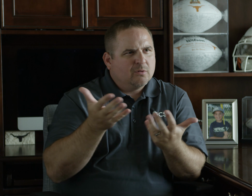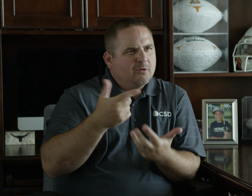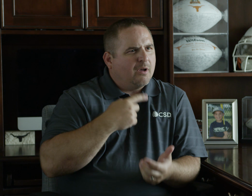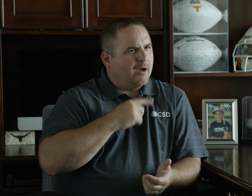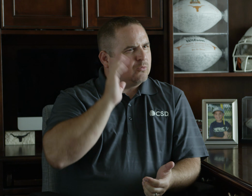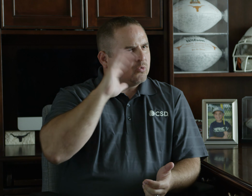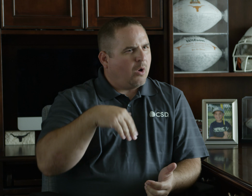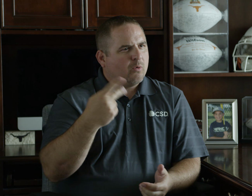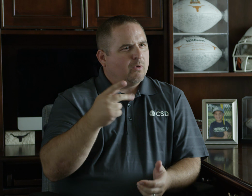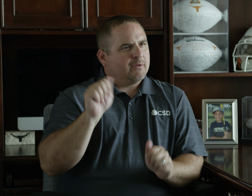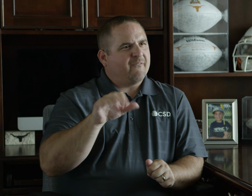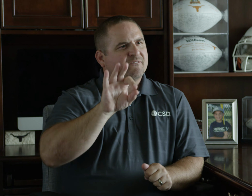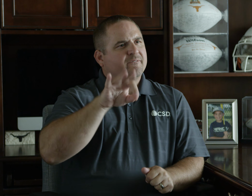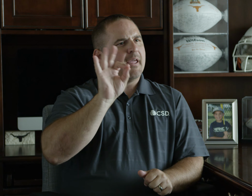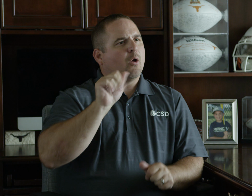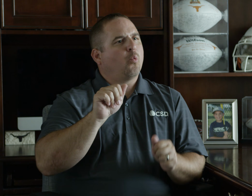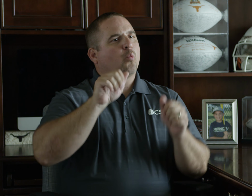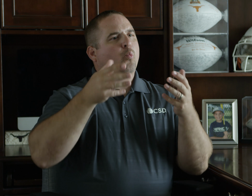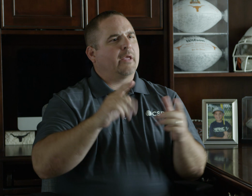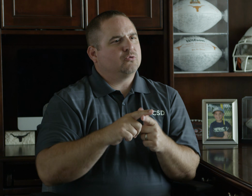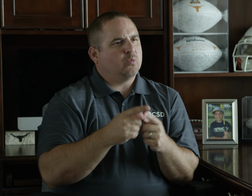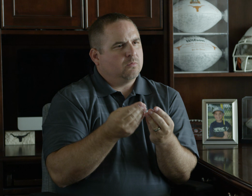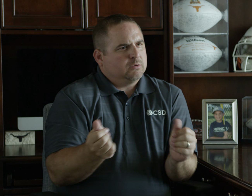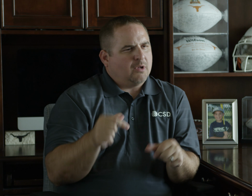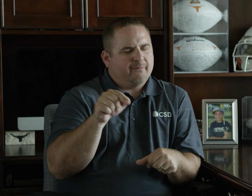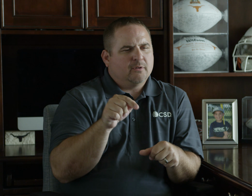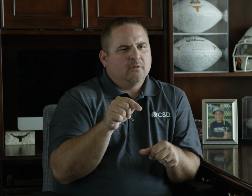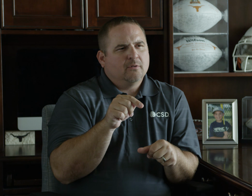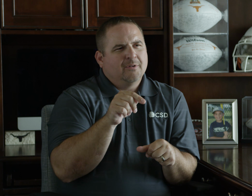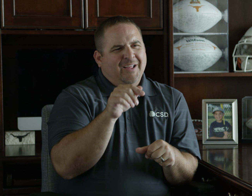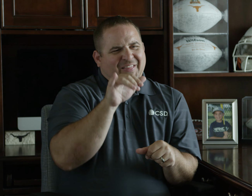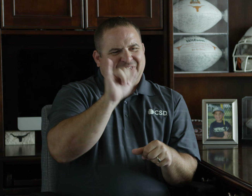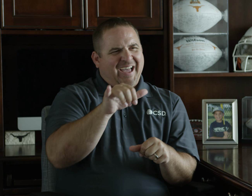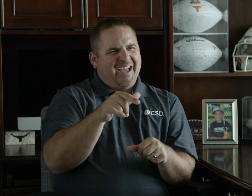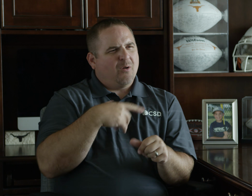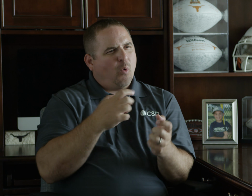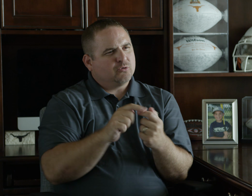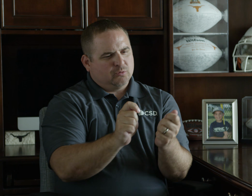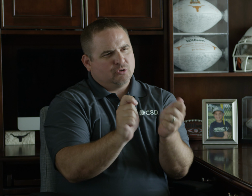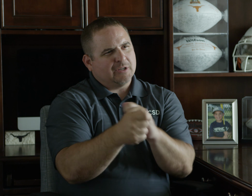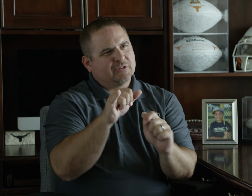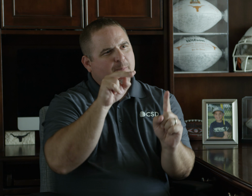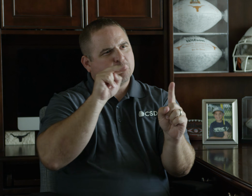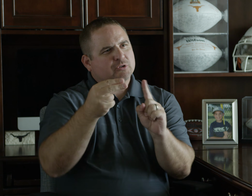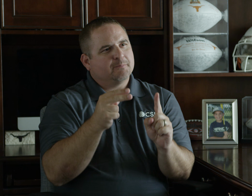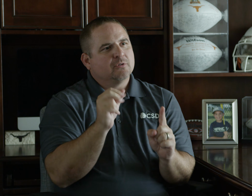I knew we could find a way to resolve this. I want to change that perception.